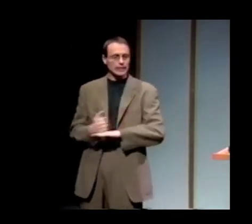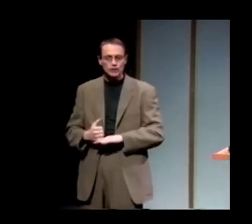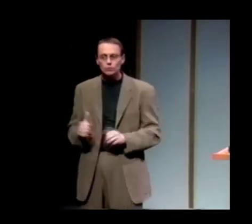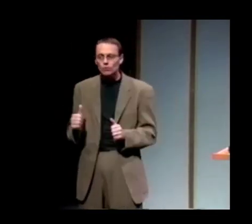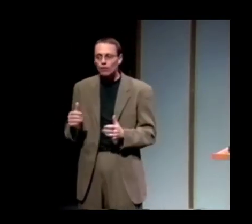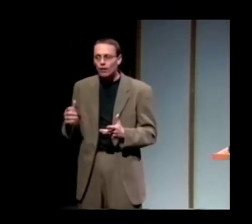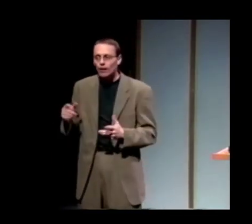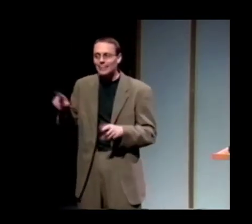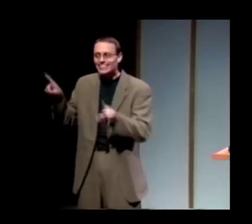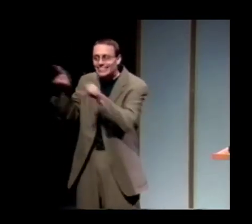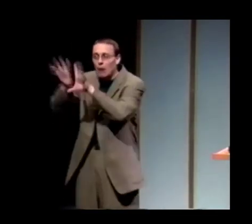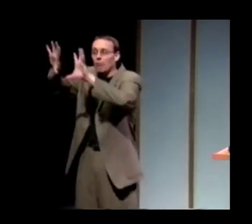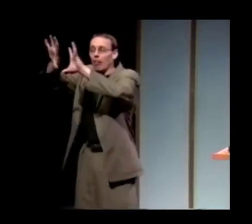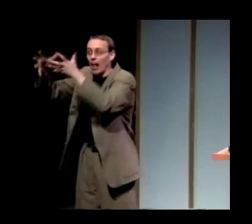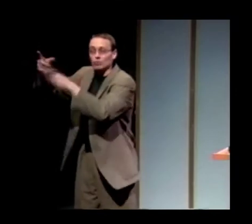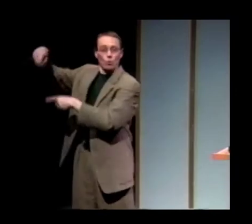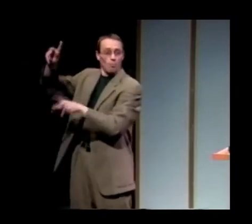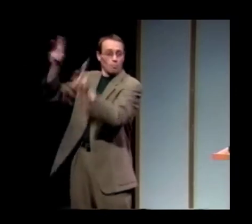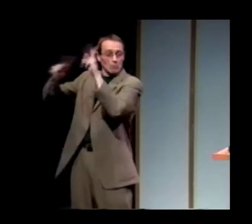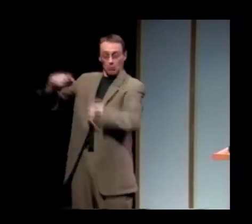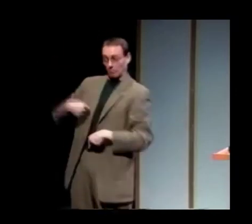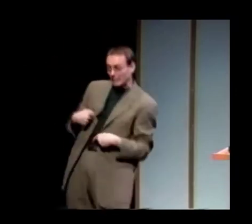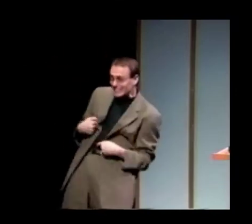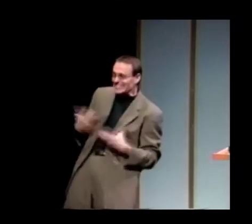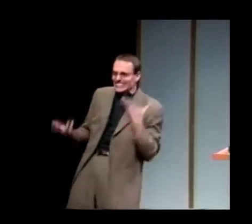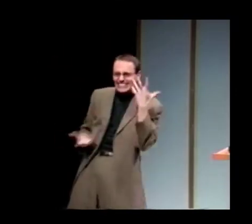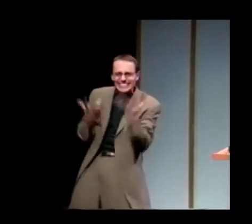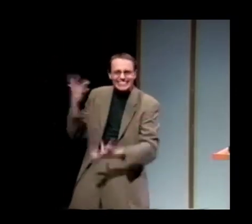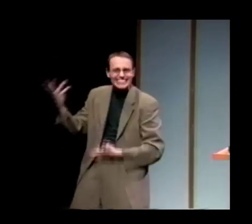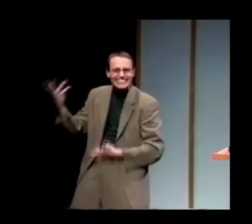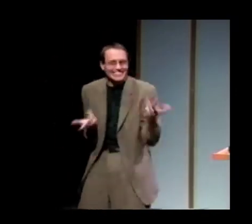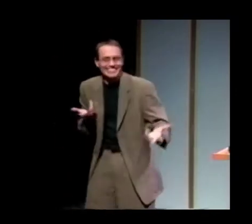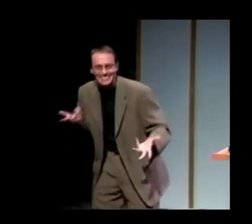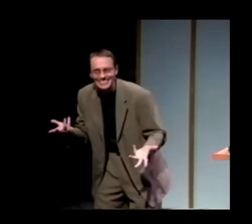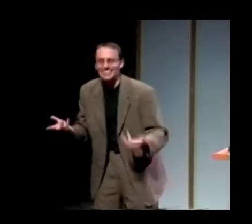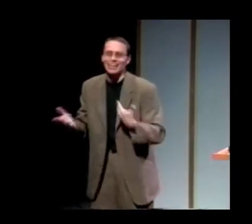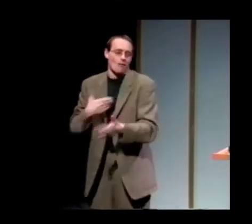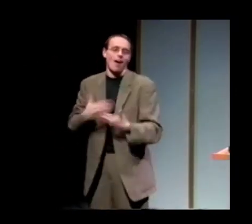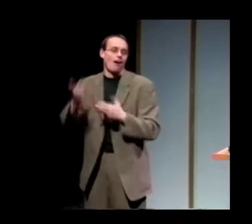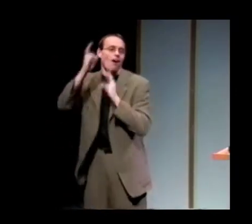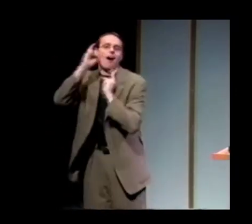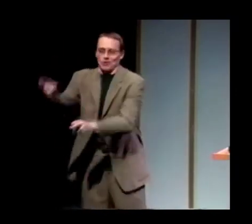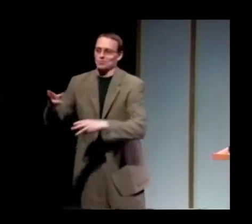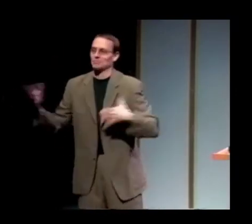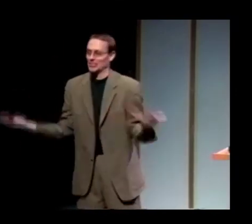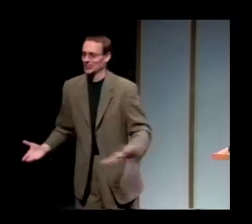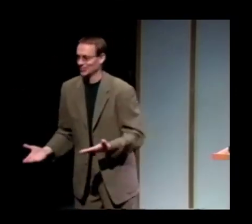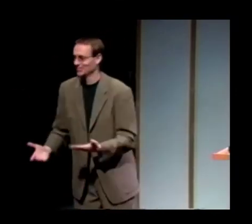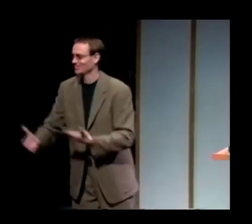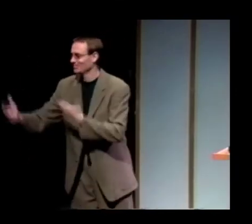MADE ME FEEL LIKE "WOW!" NOW THAT I'M ONSTAGE, I FEEL LIKE I'M IN THE SAME GROUP--SAME CLASS AS THOSE PEOPLE,